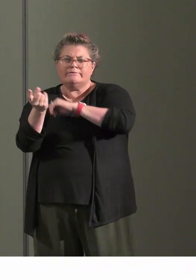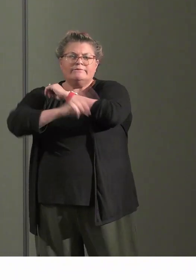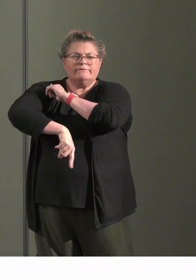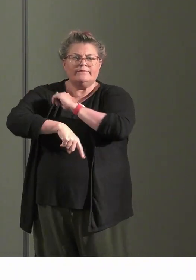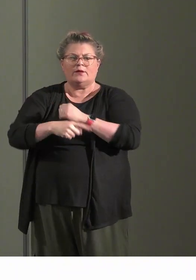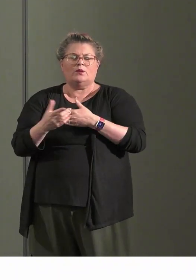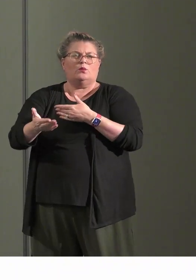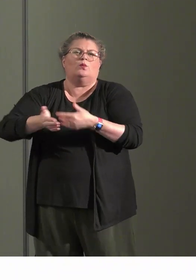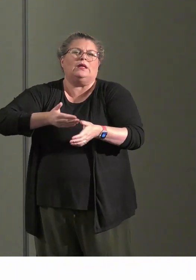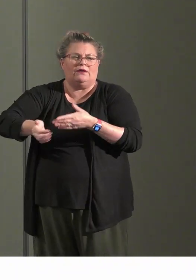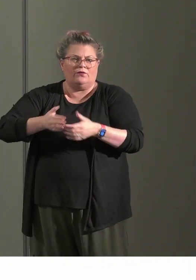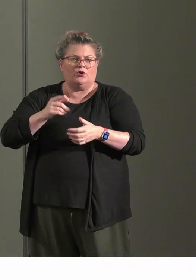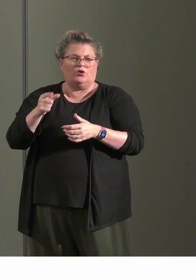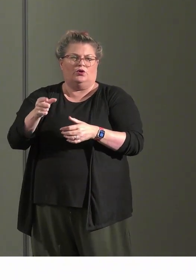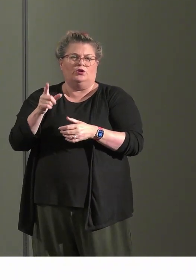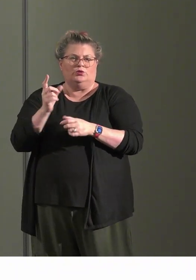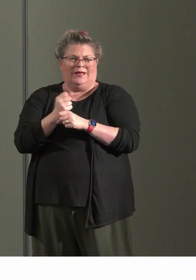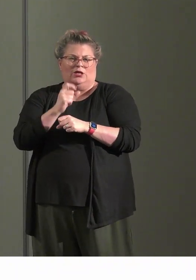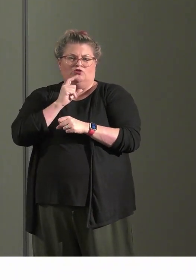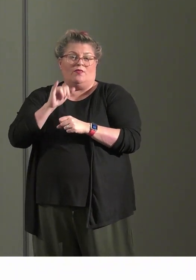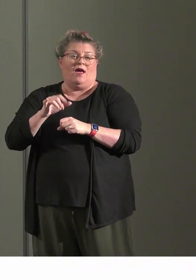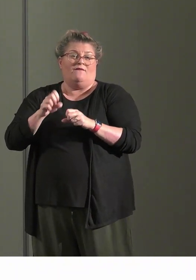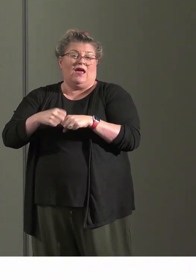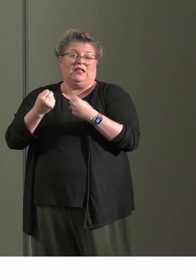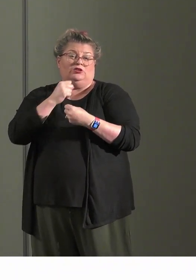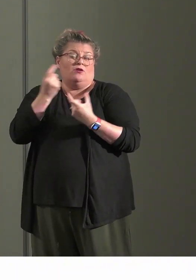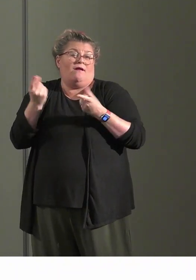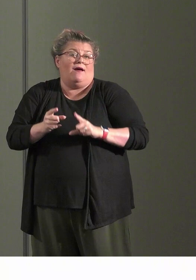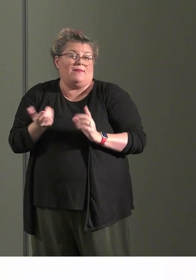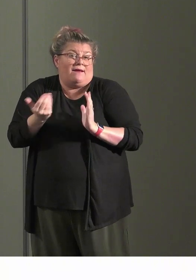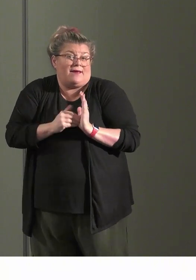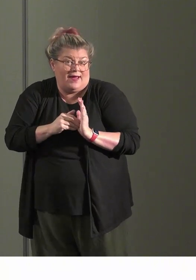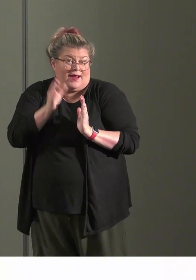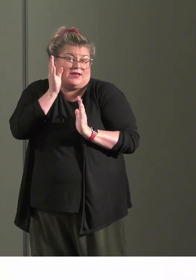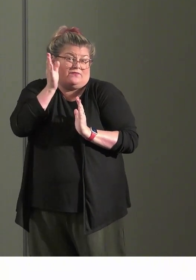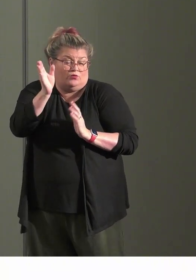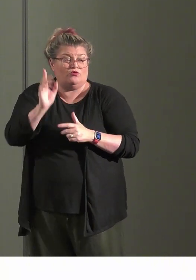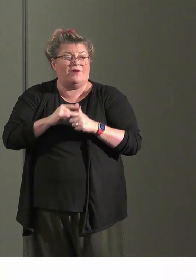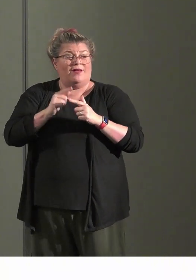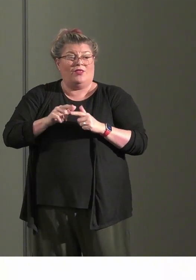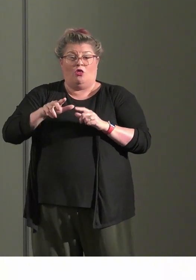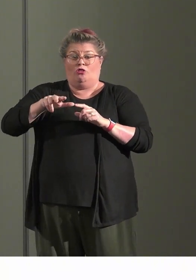sure the violation doesn't occur again in the future. The third-party is the accessibility